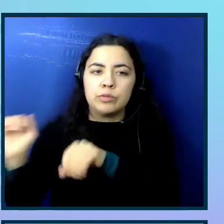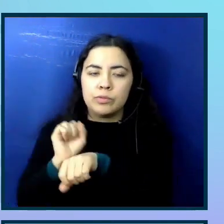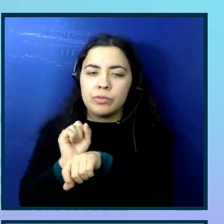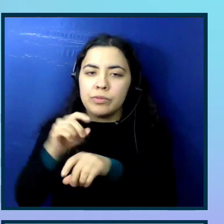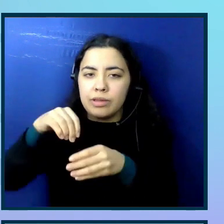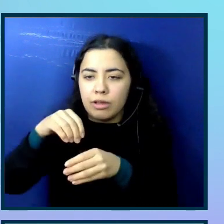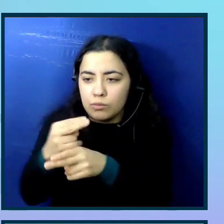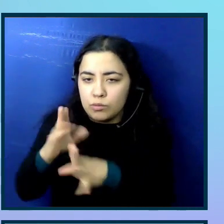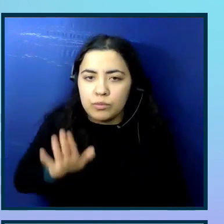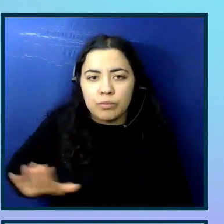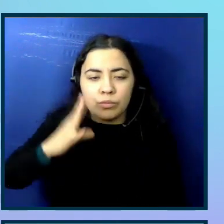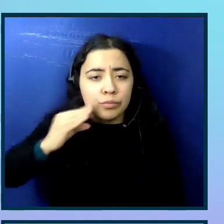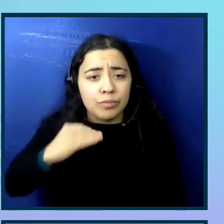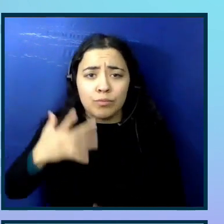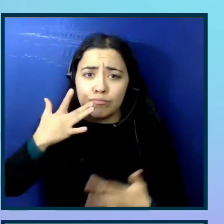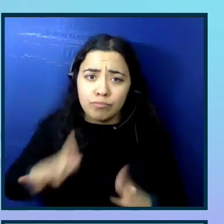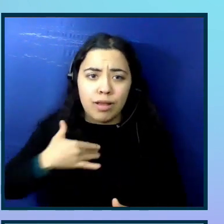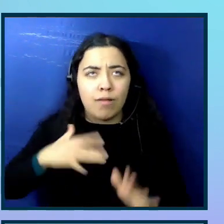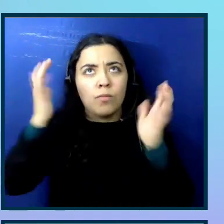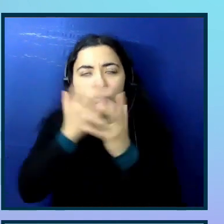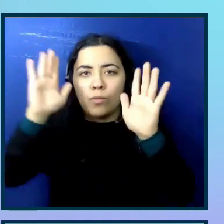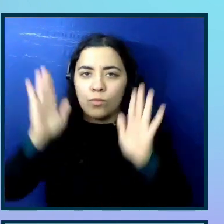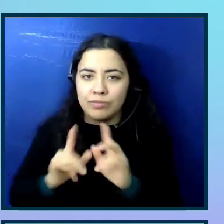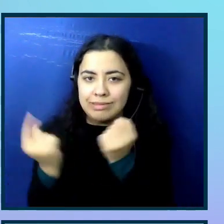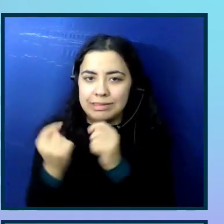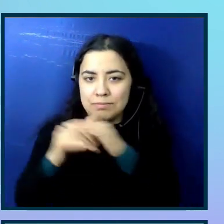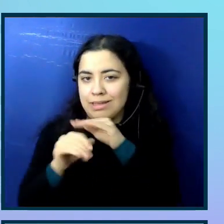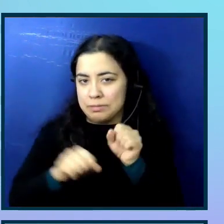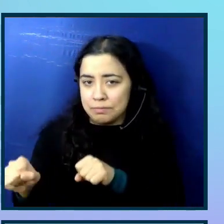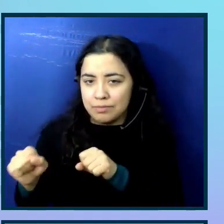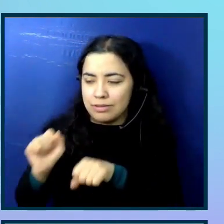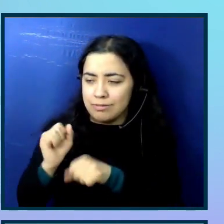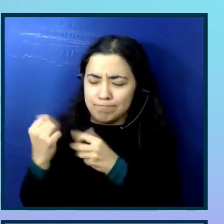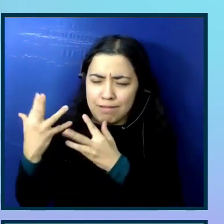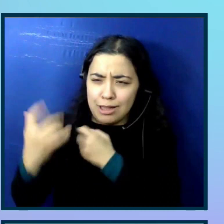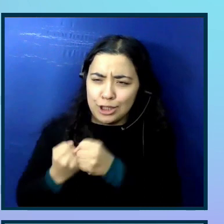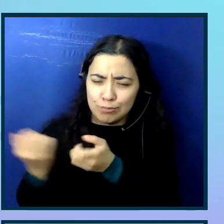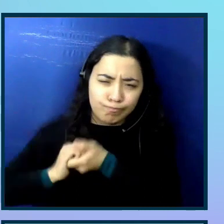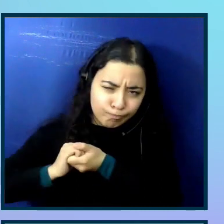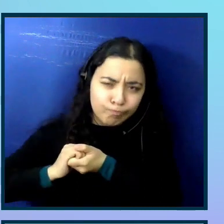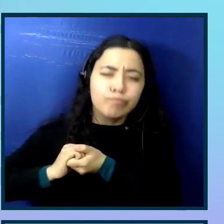And we're lucky enough to have a really great accessibility team that we've been working with for years. And we realize that that's really unique.